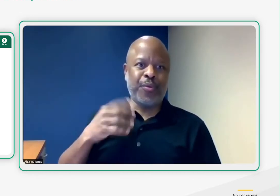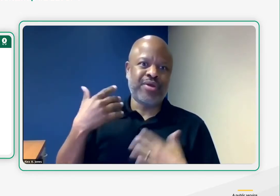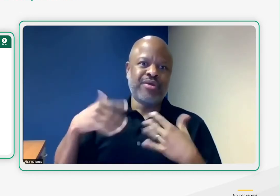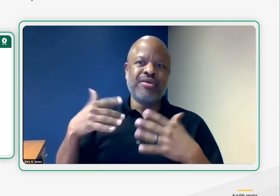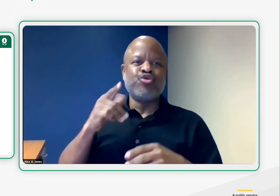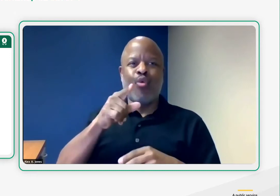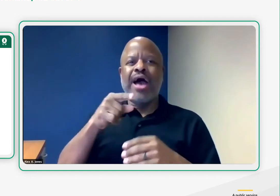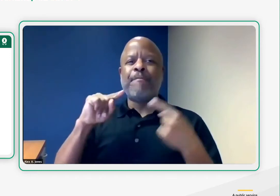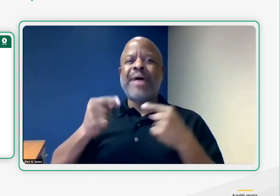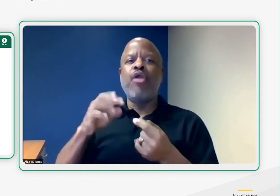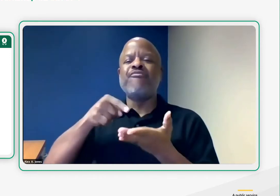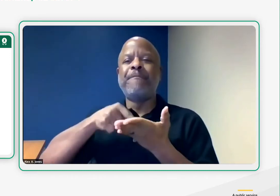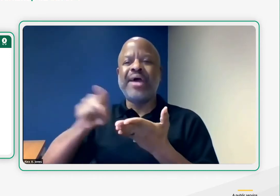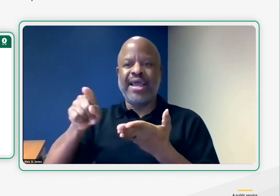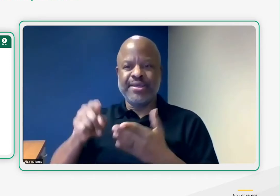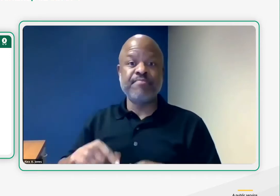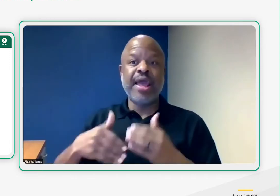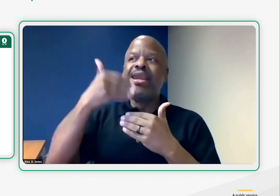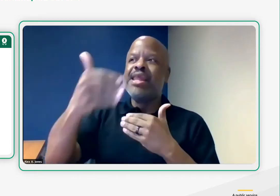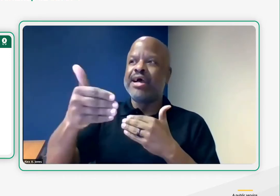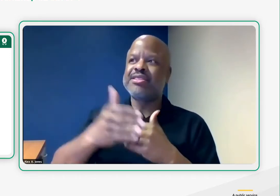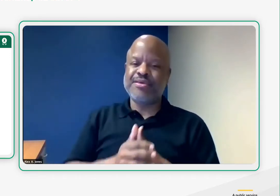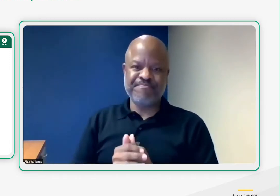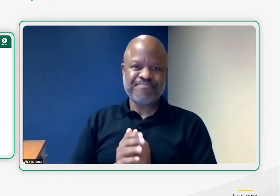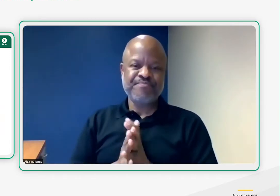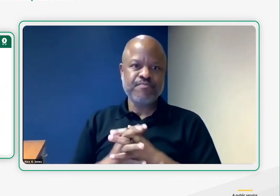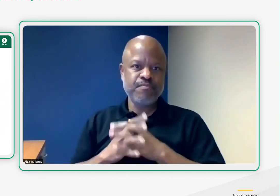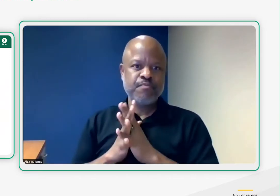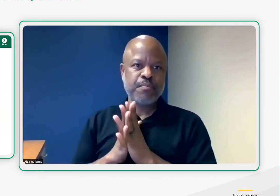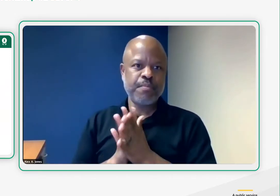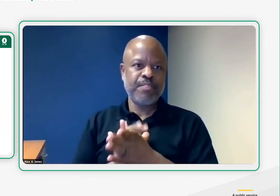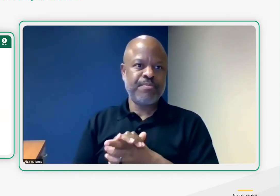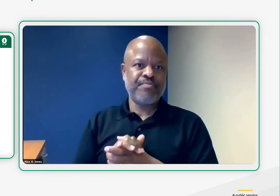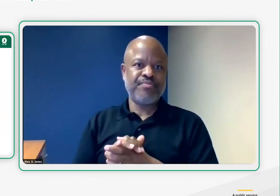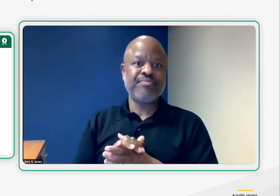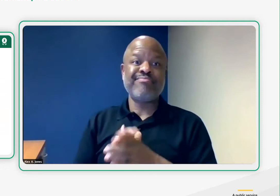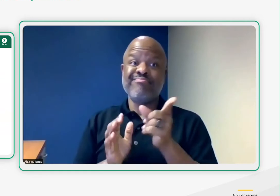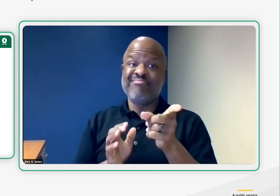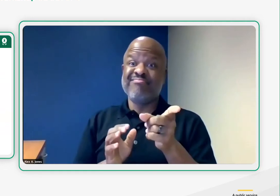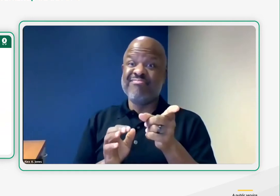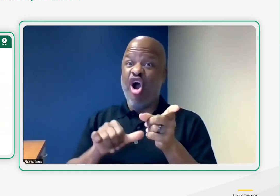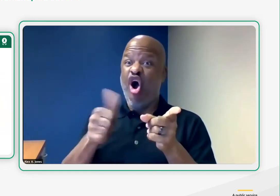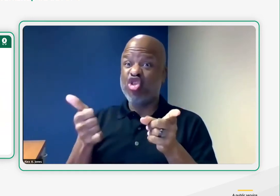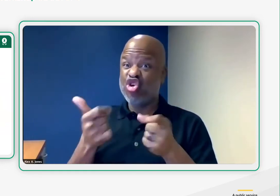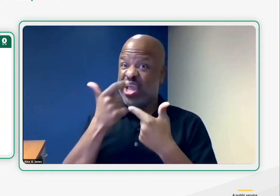And, whoo, that's the pain of paying because you start to realize every individual transaction.